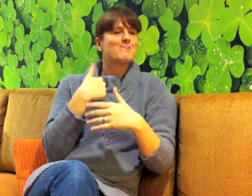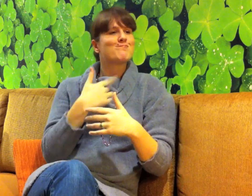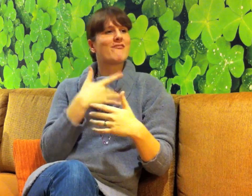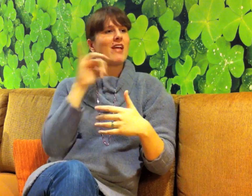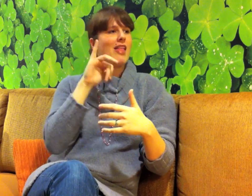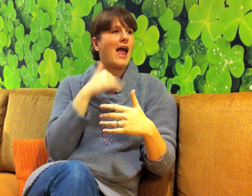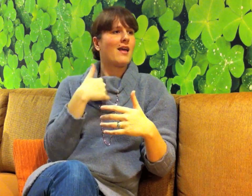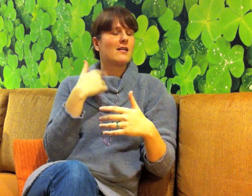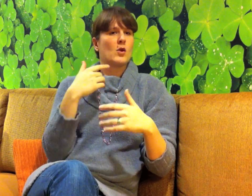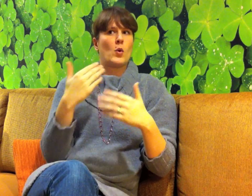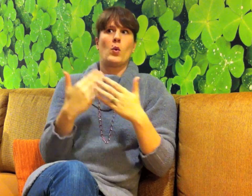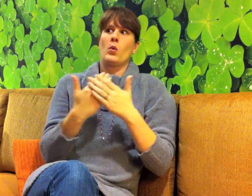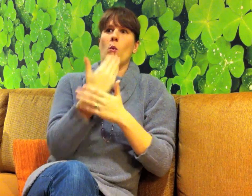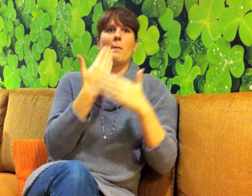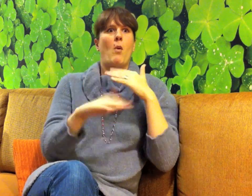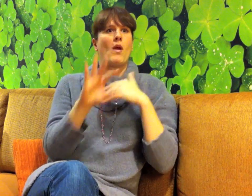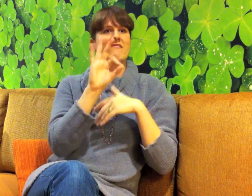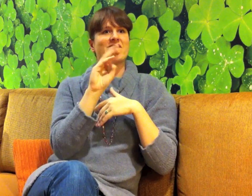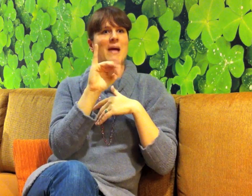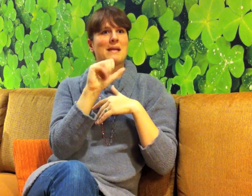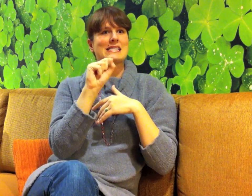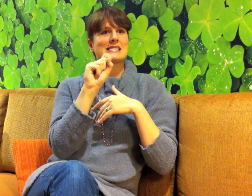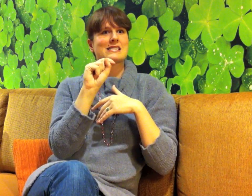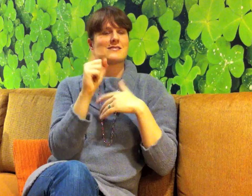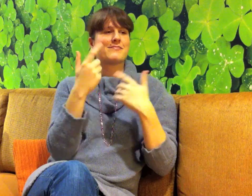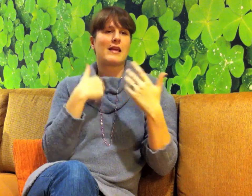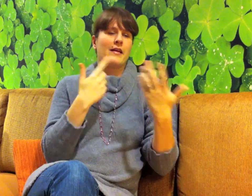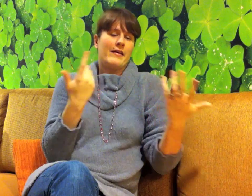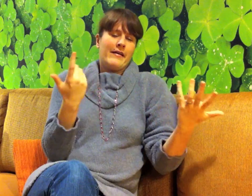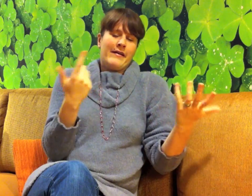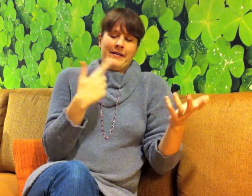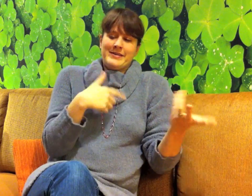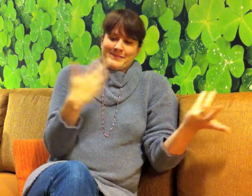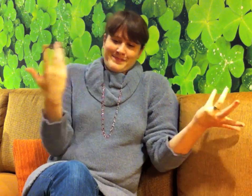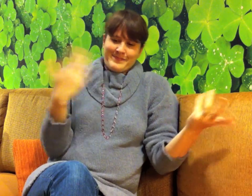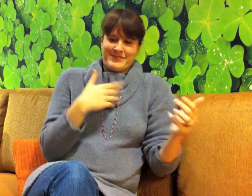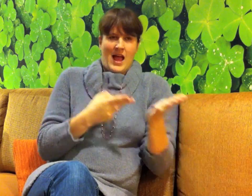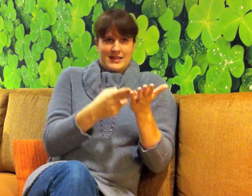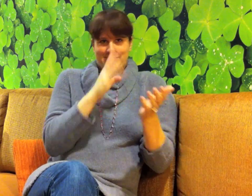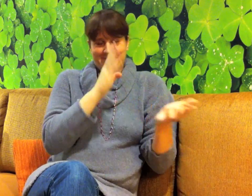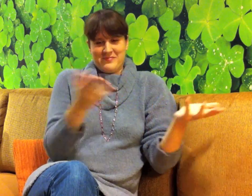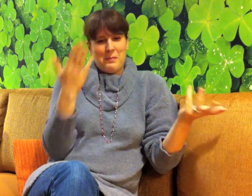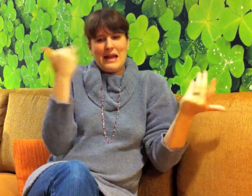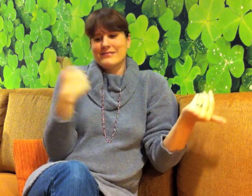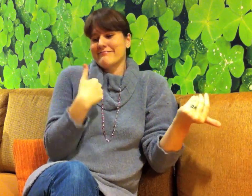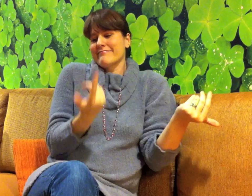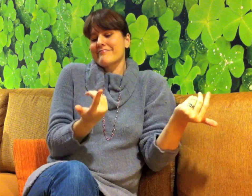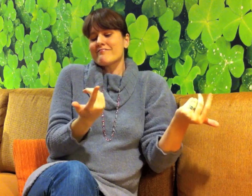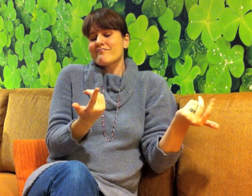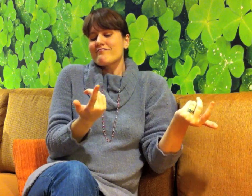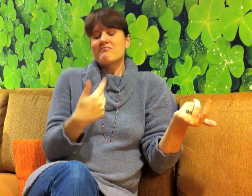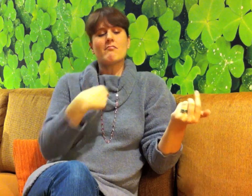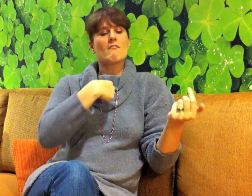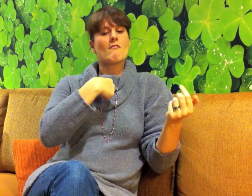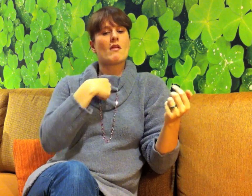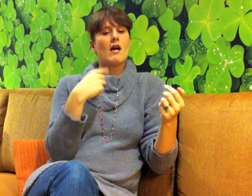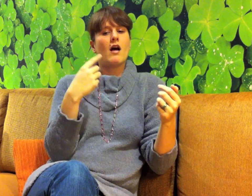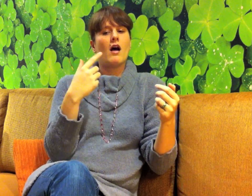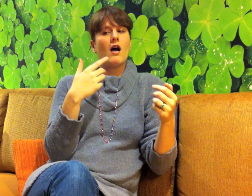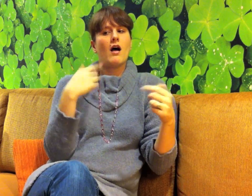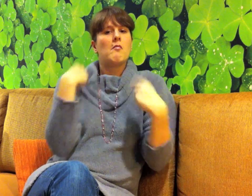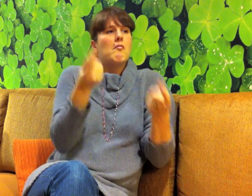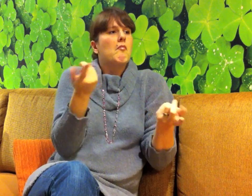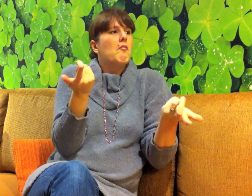I am a new born feminist. Well, I am being honest, straight forward only because for a long time,